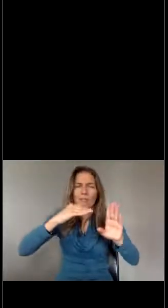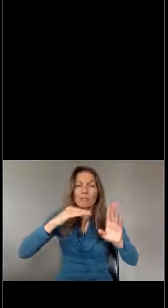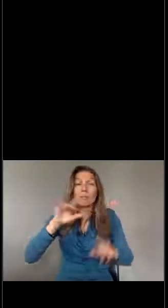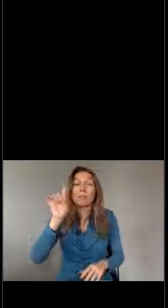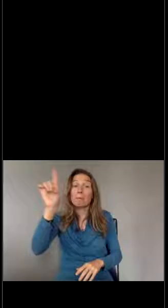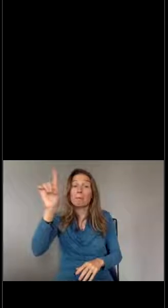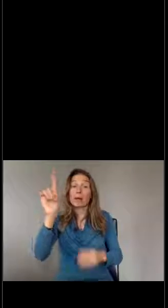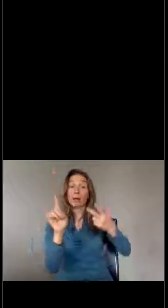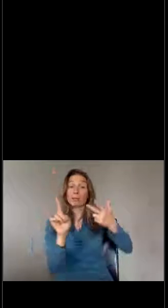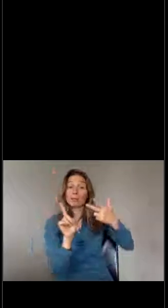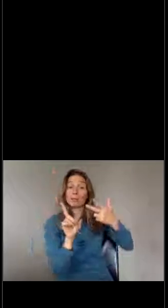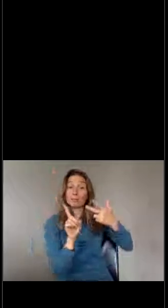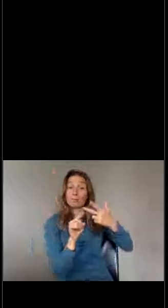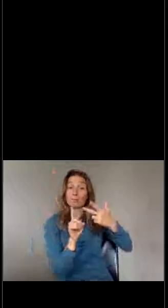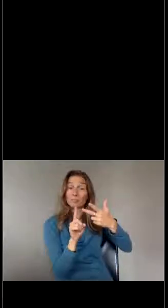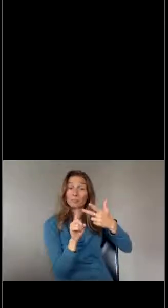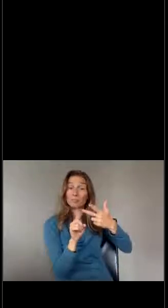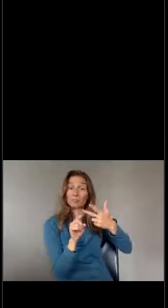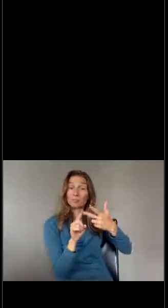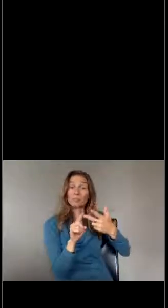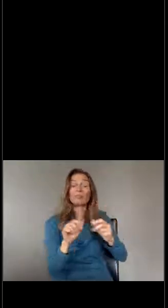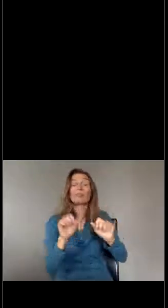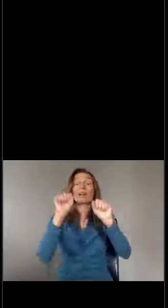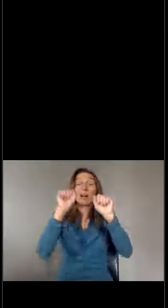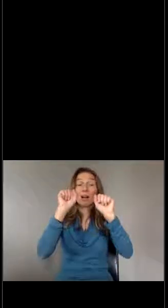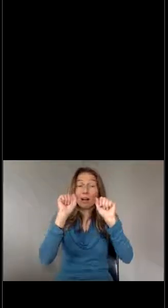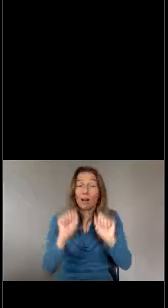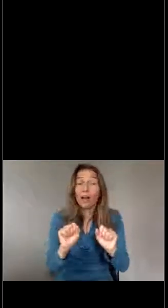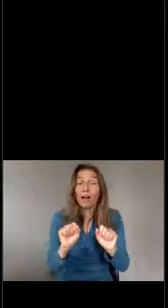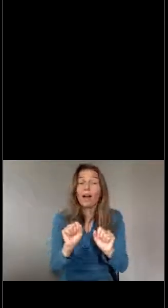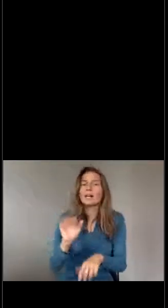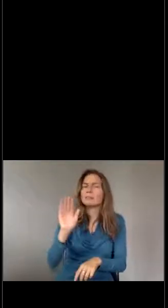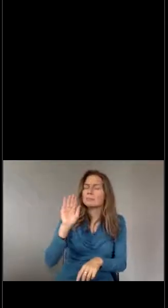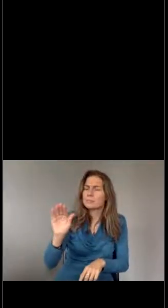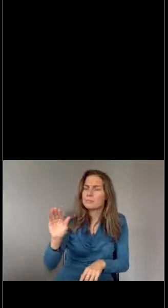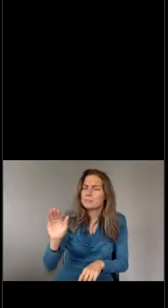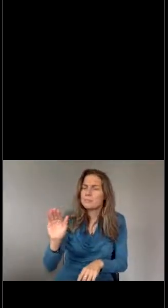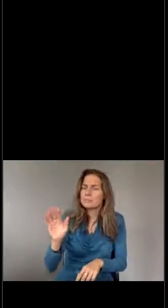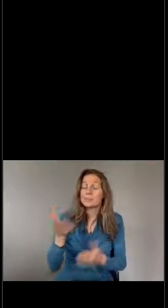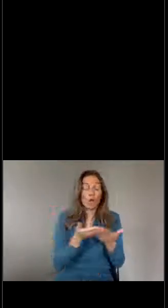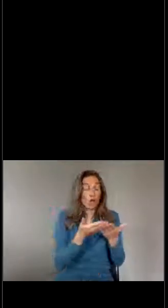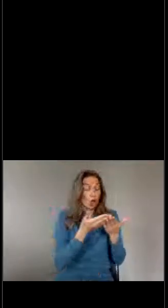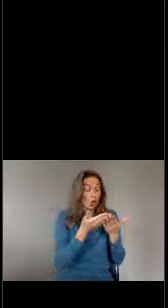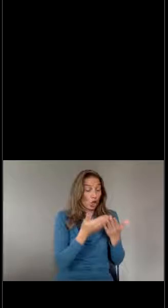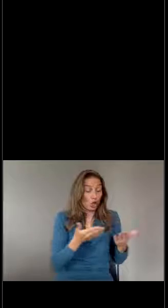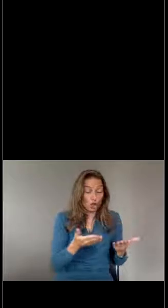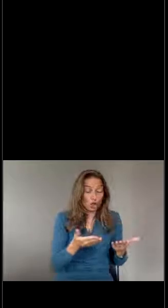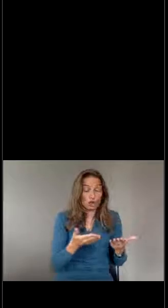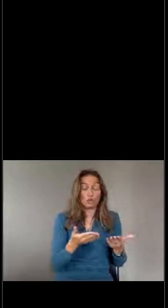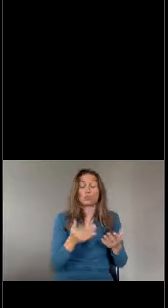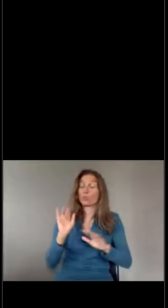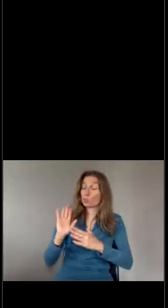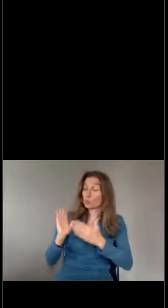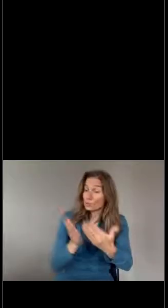both costs that people are able to meet but also those costs that they are unable to meet for one reason or another.